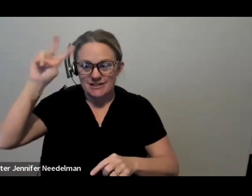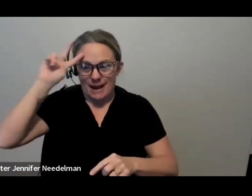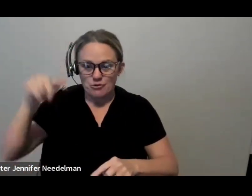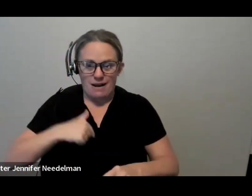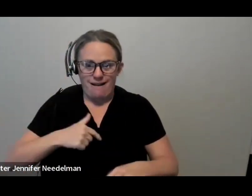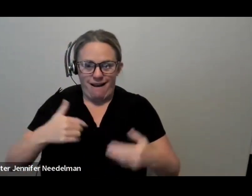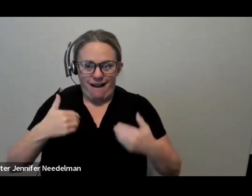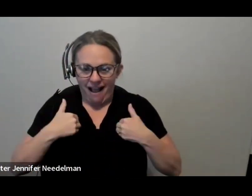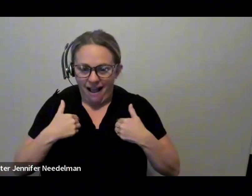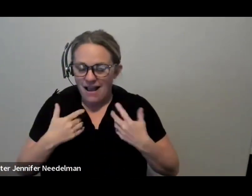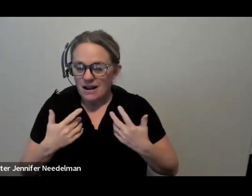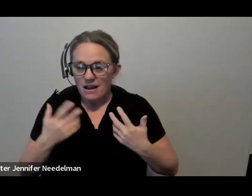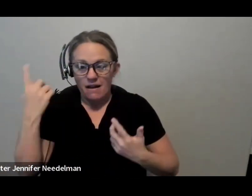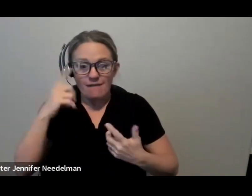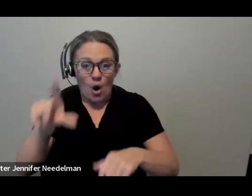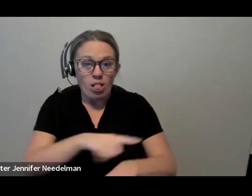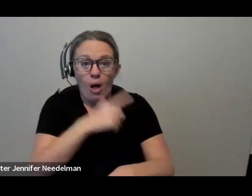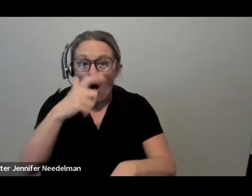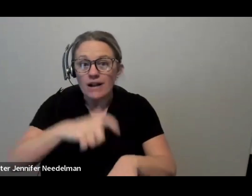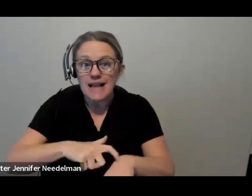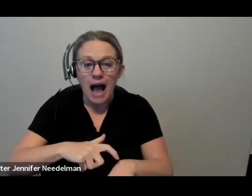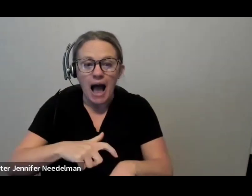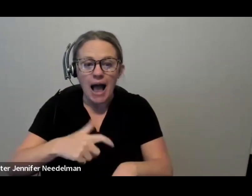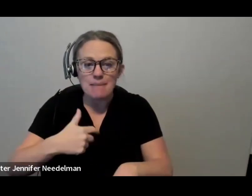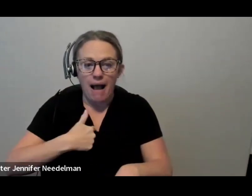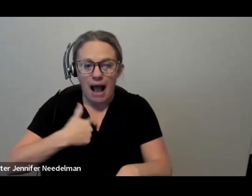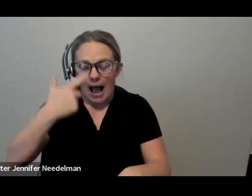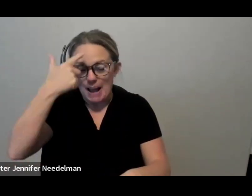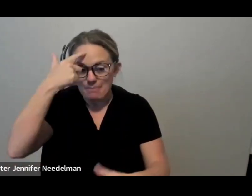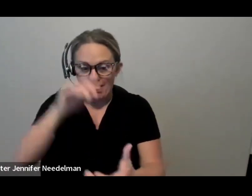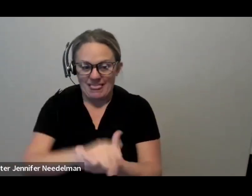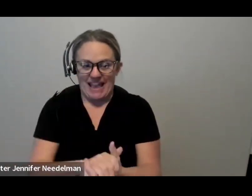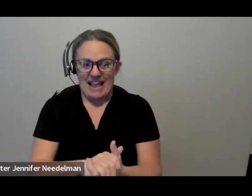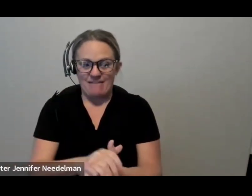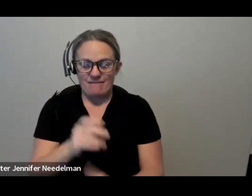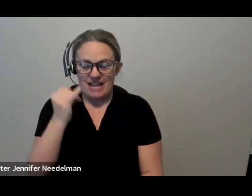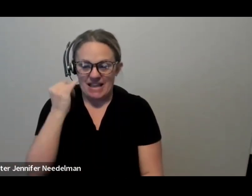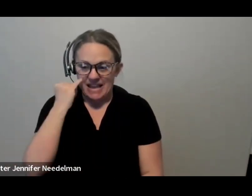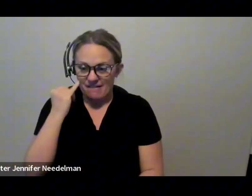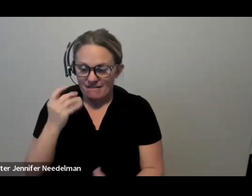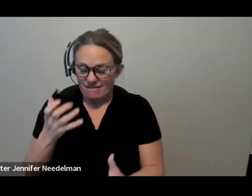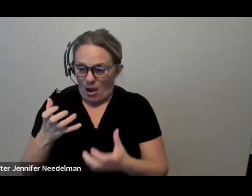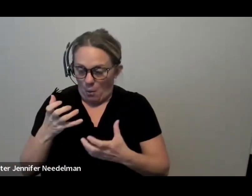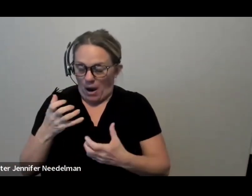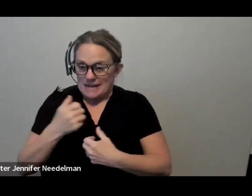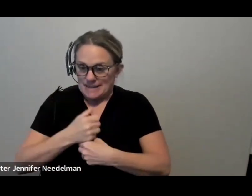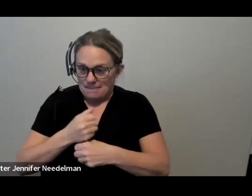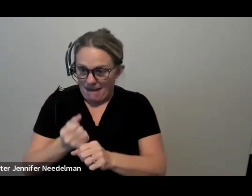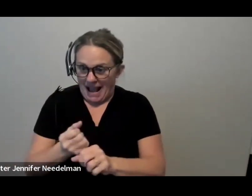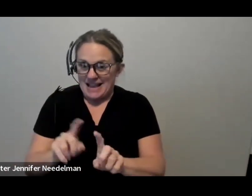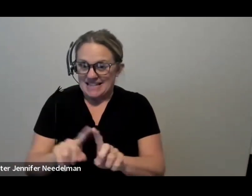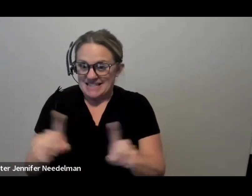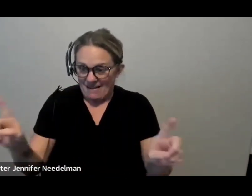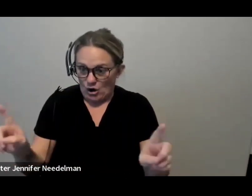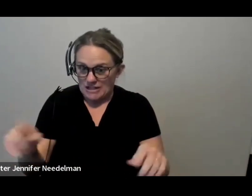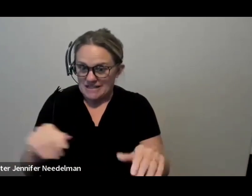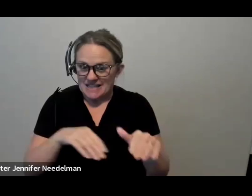for the longest time. I believed that if I really wanna make a difference in accessibility, I need to have it in my job title.